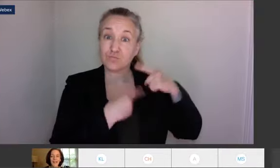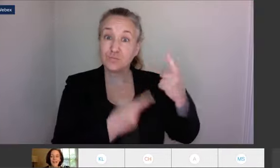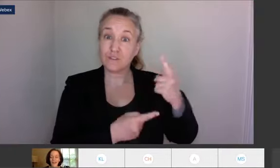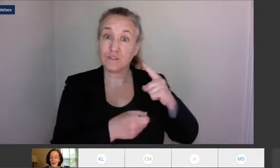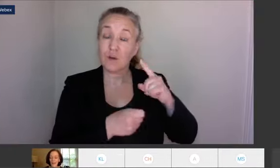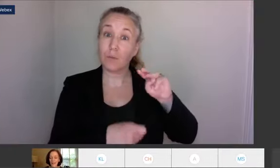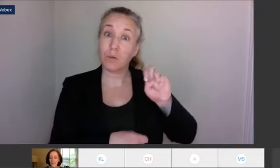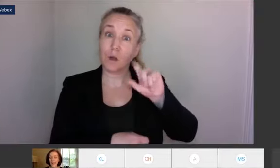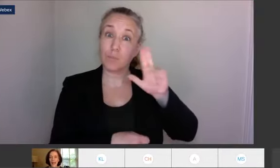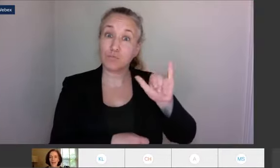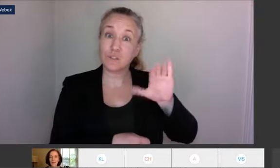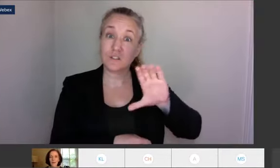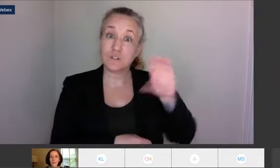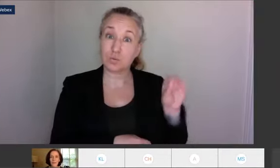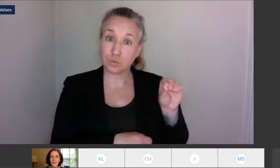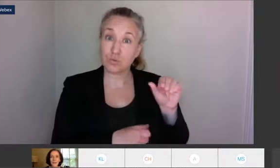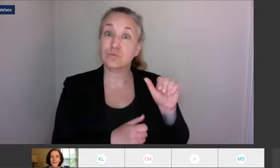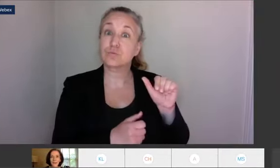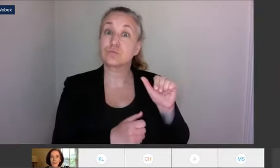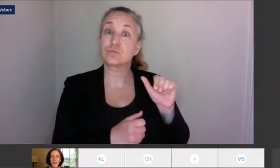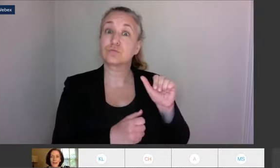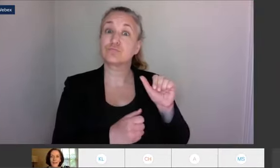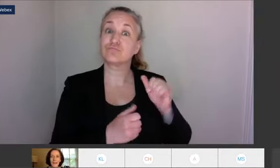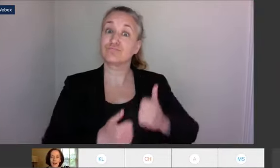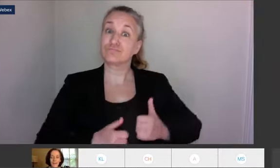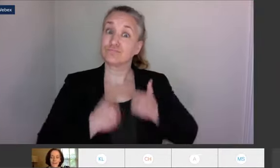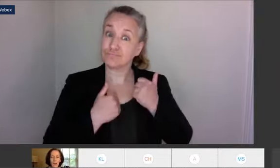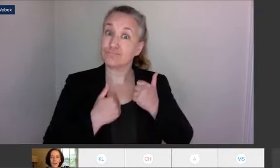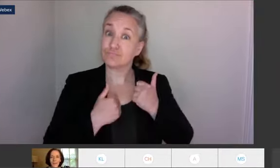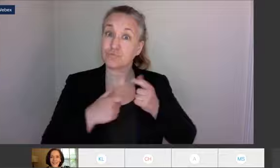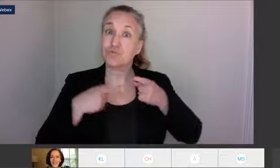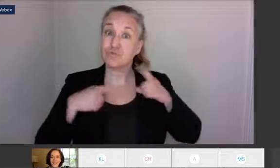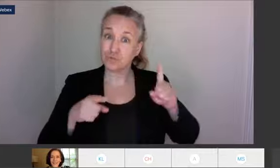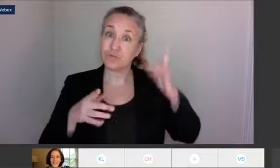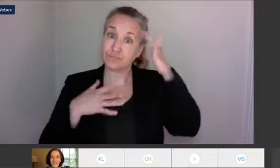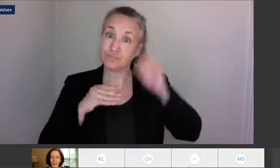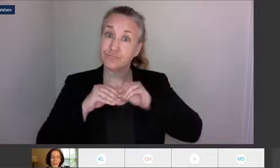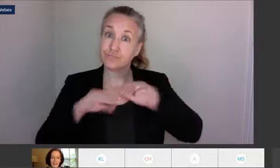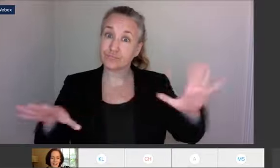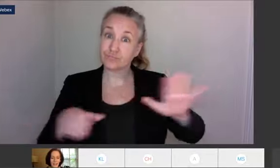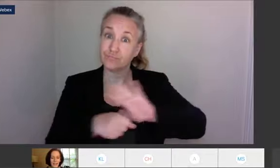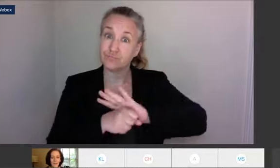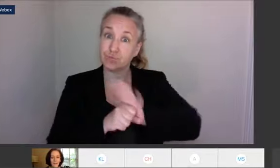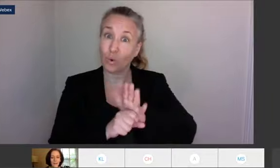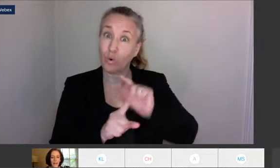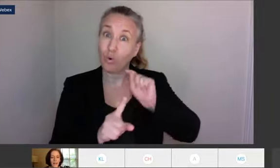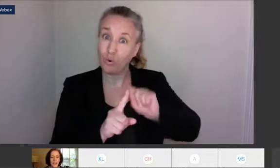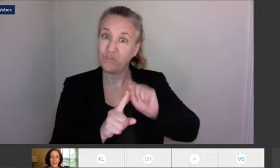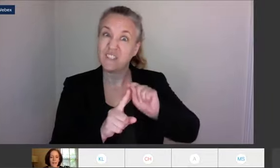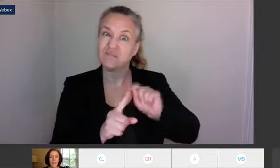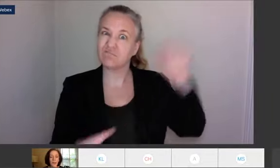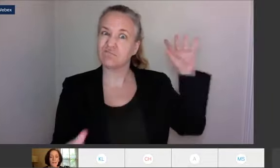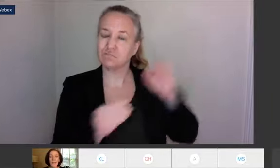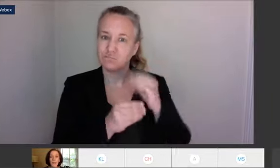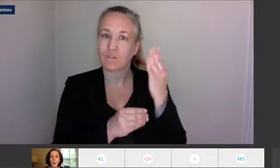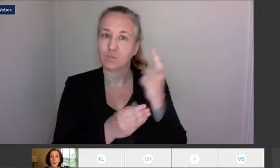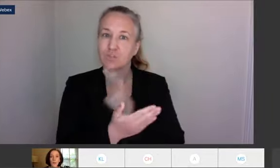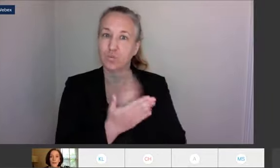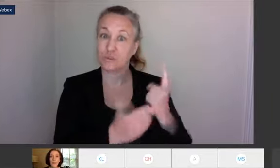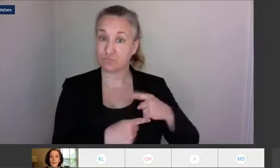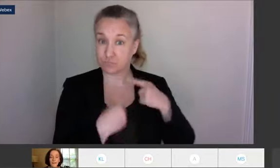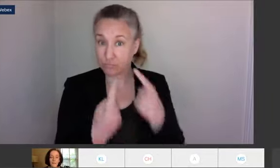we have been living within this covid 19 pandemic so since our briefing this